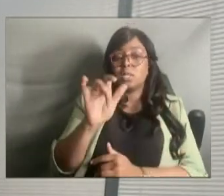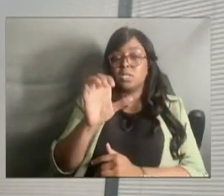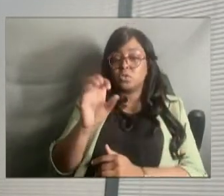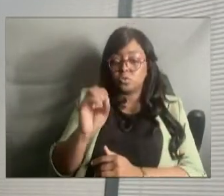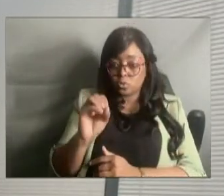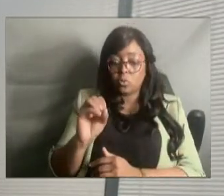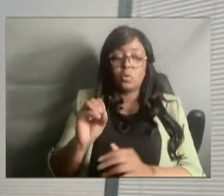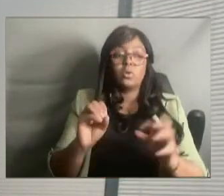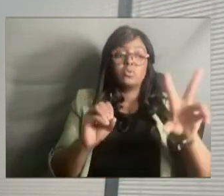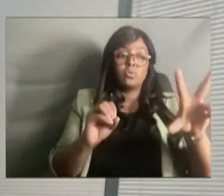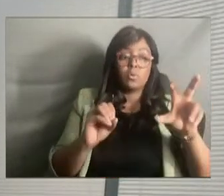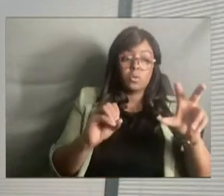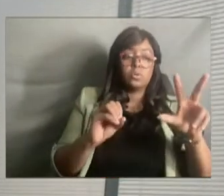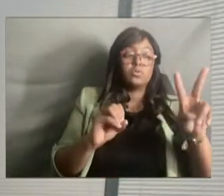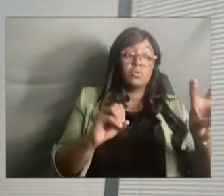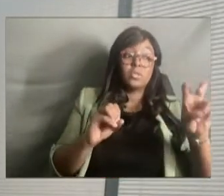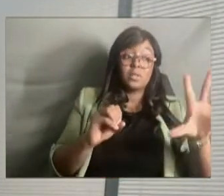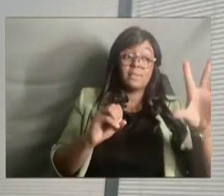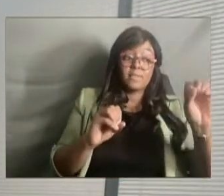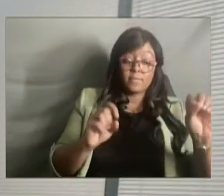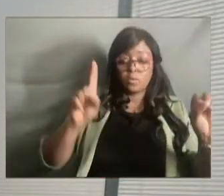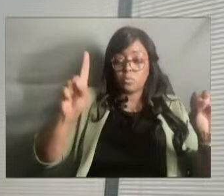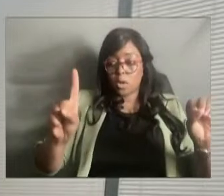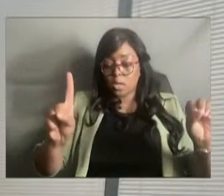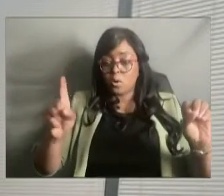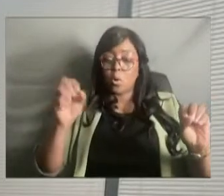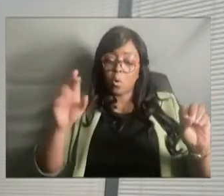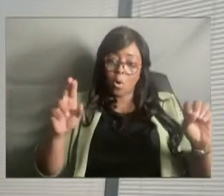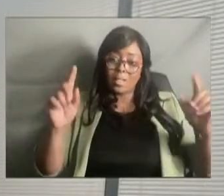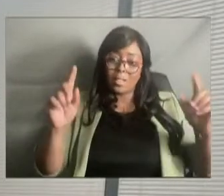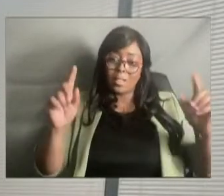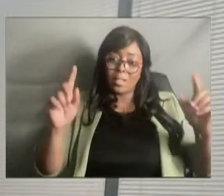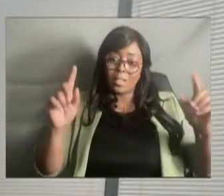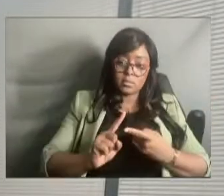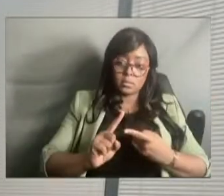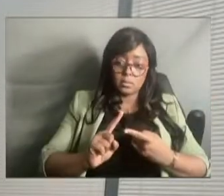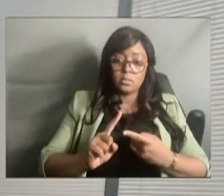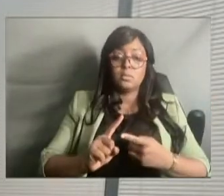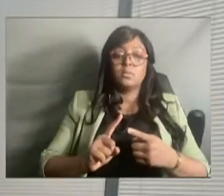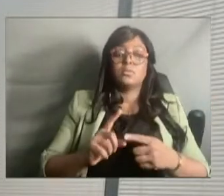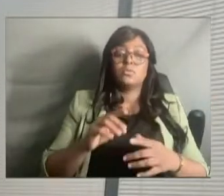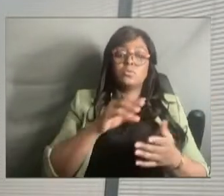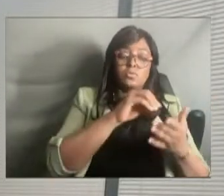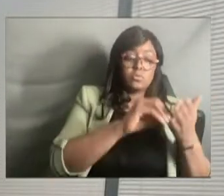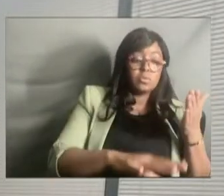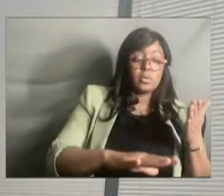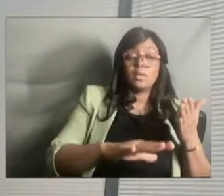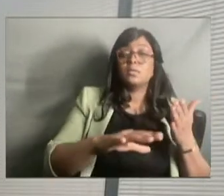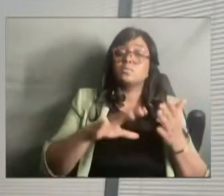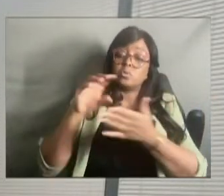us to have a ratio of 250 to 1